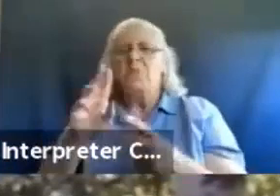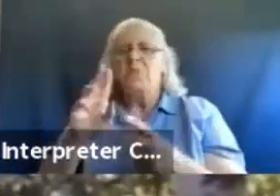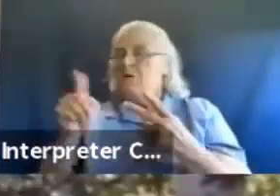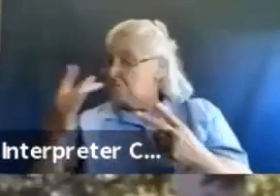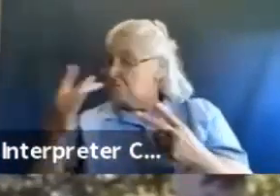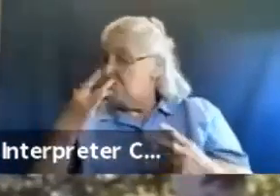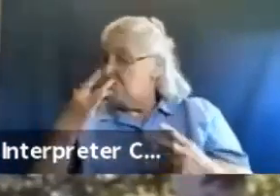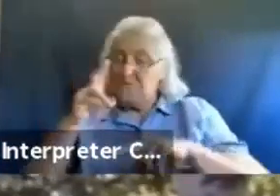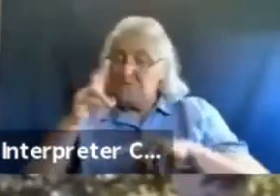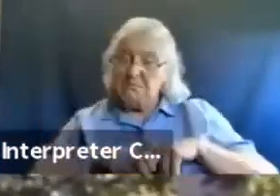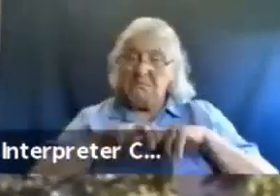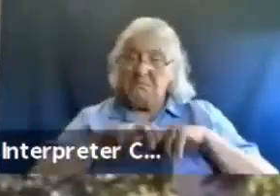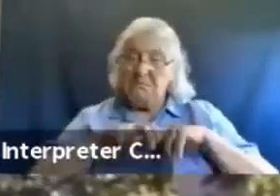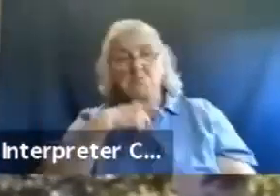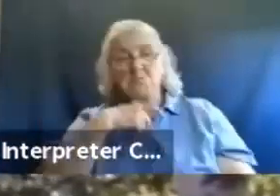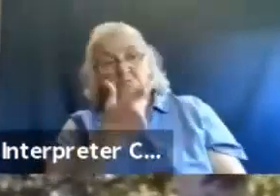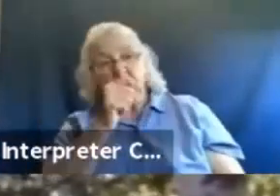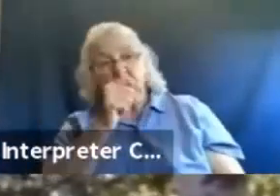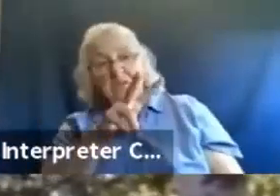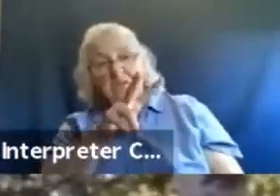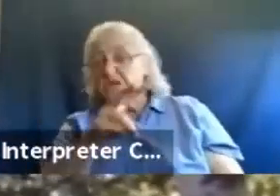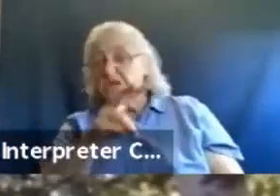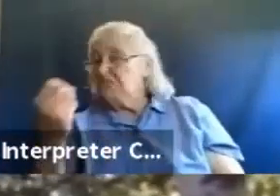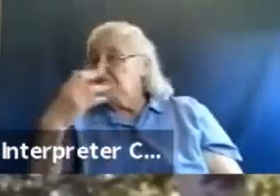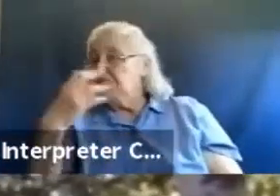smelled like Diesel. >> 11:55:39 Lydia's here.